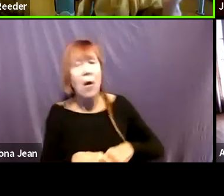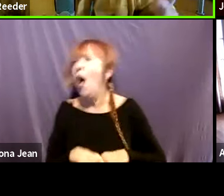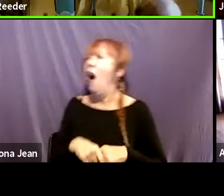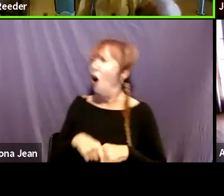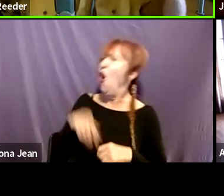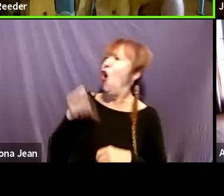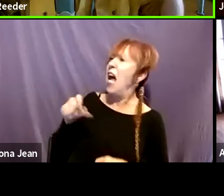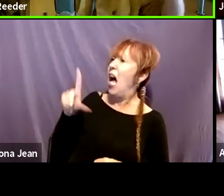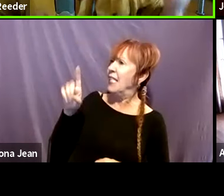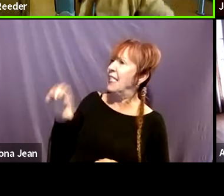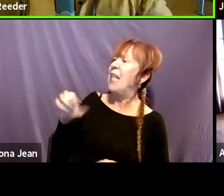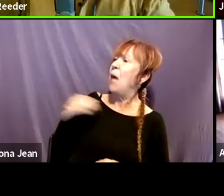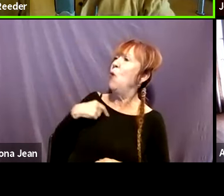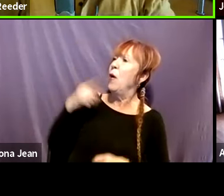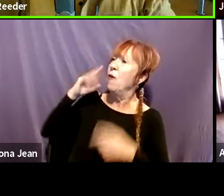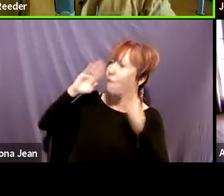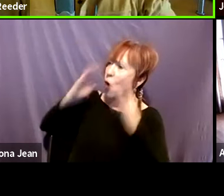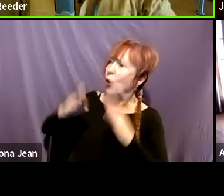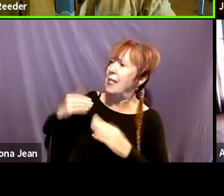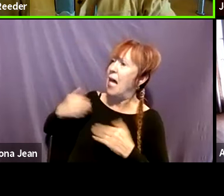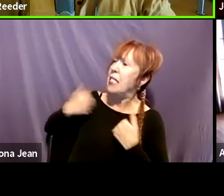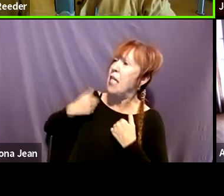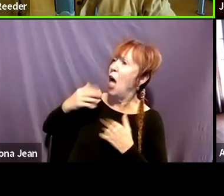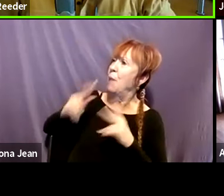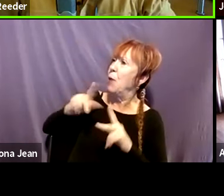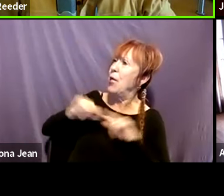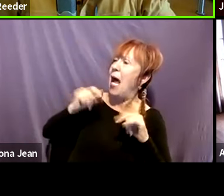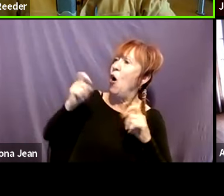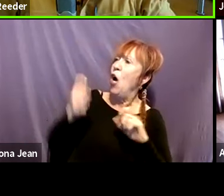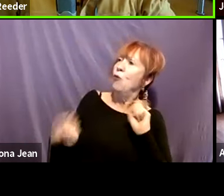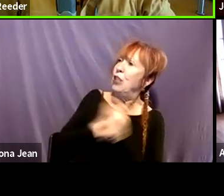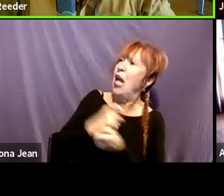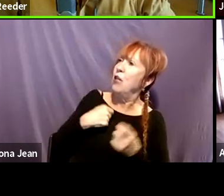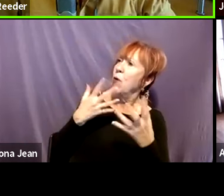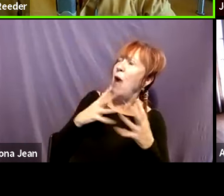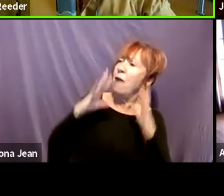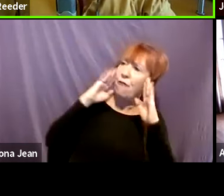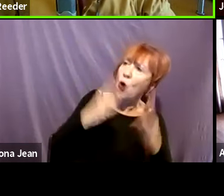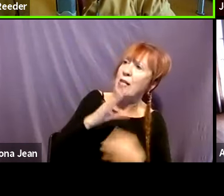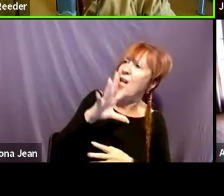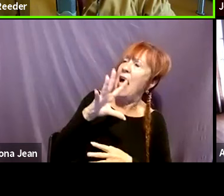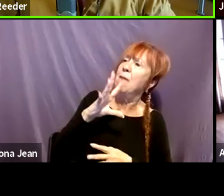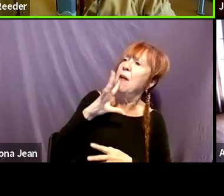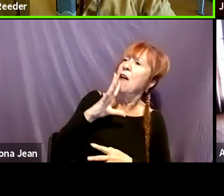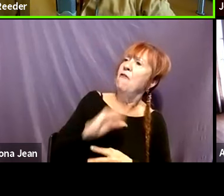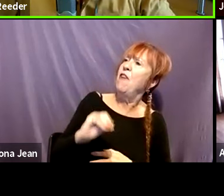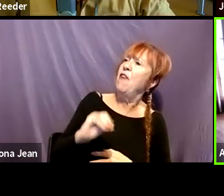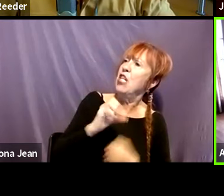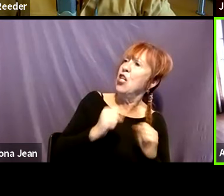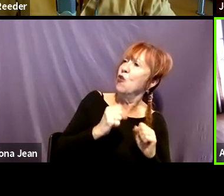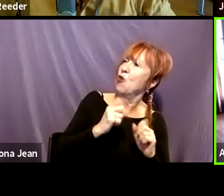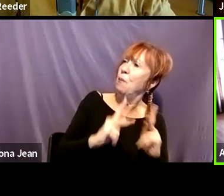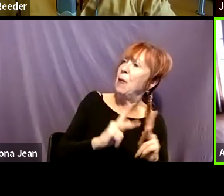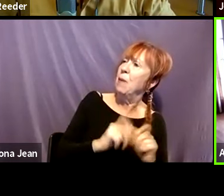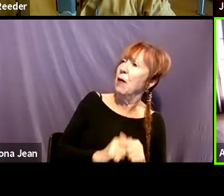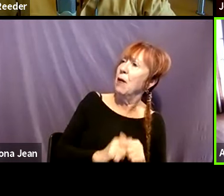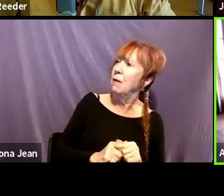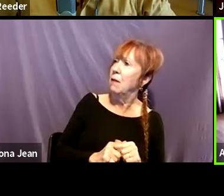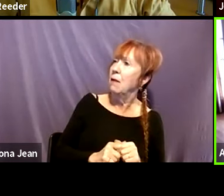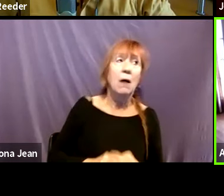it just means you have no control. Amani, what about you? What's your good, what's your bad, what's your shameless? The good is always being the student.